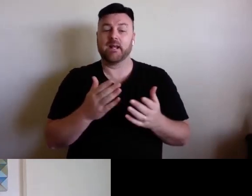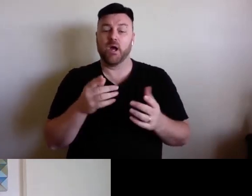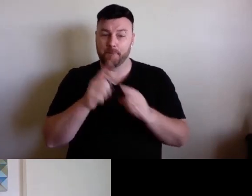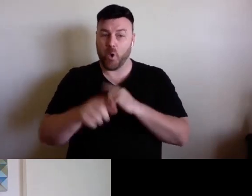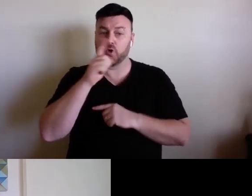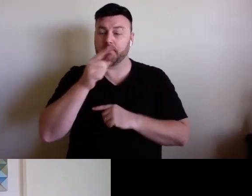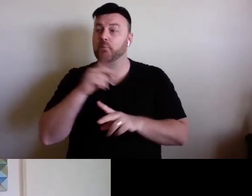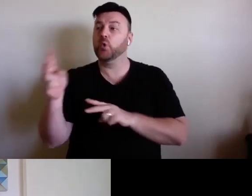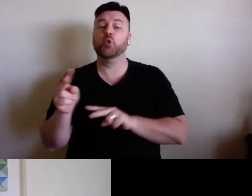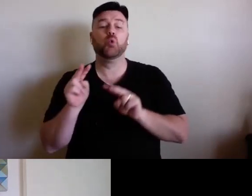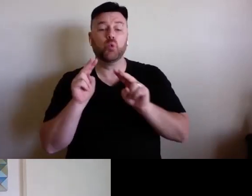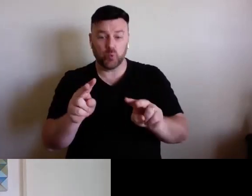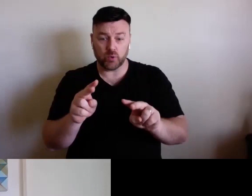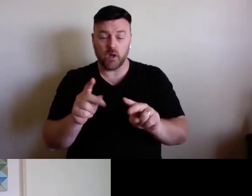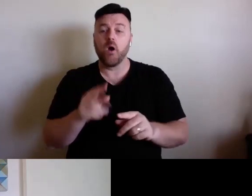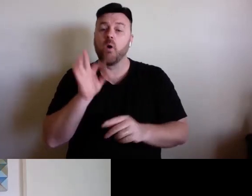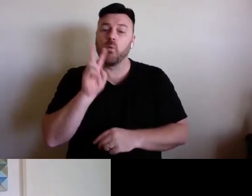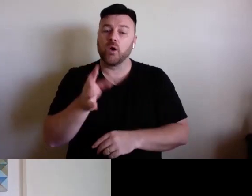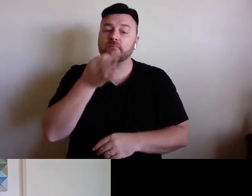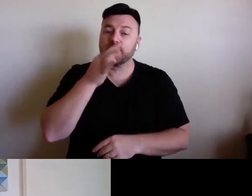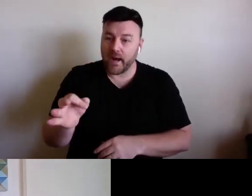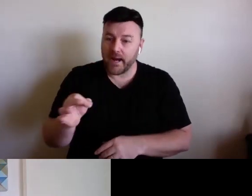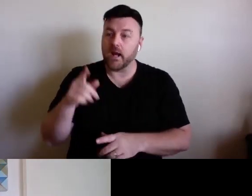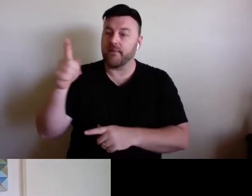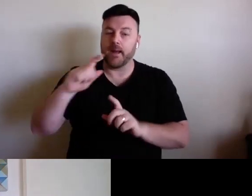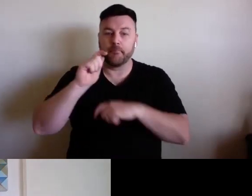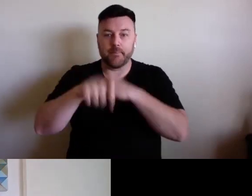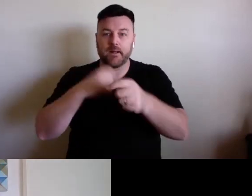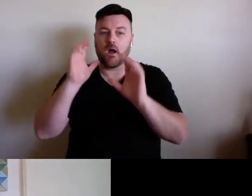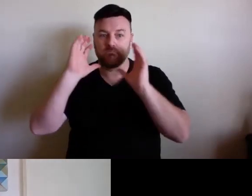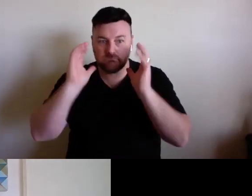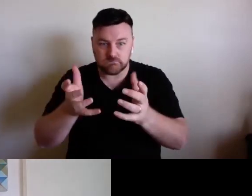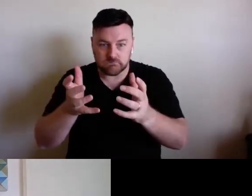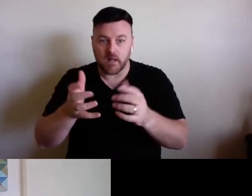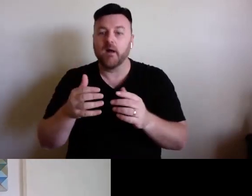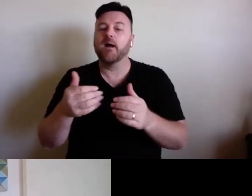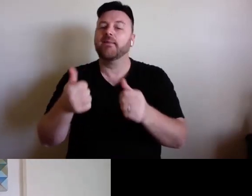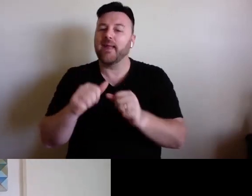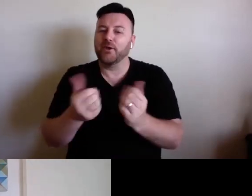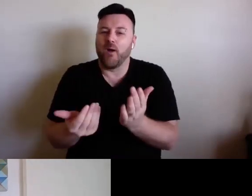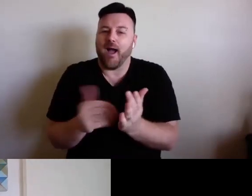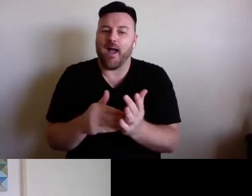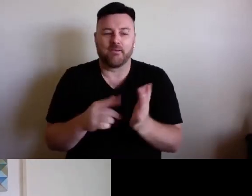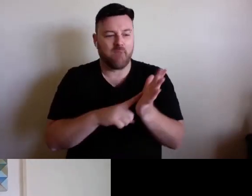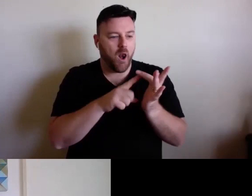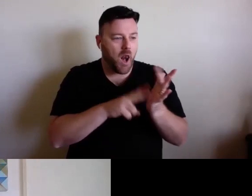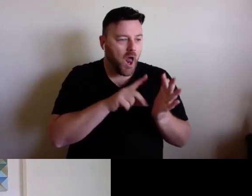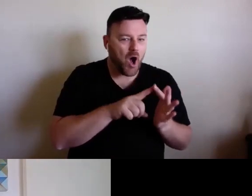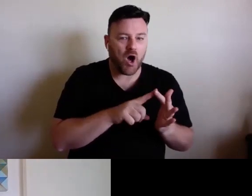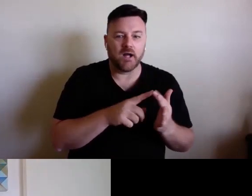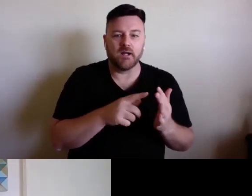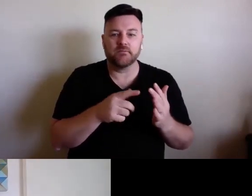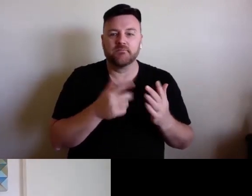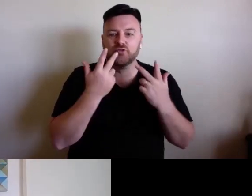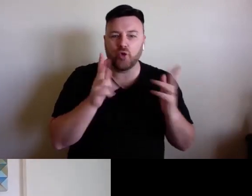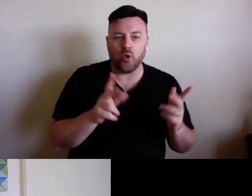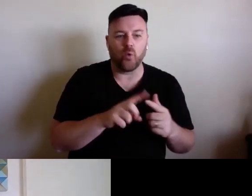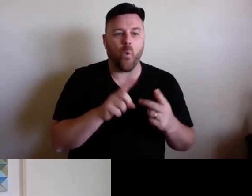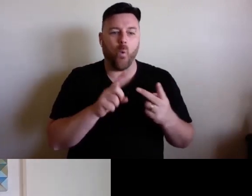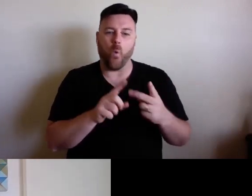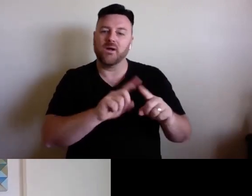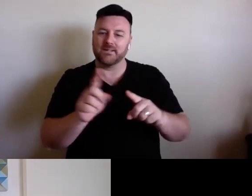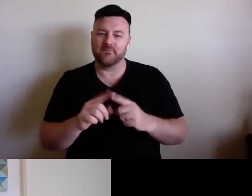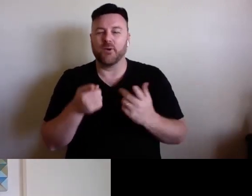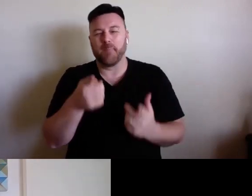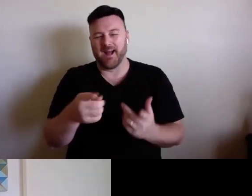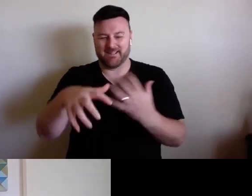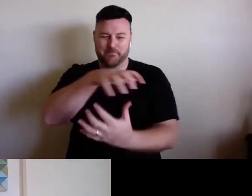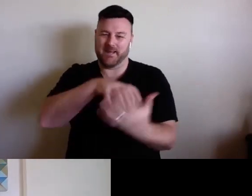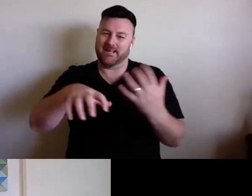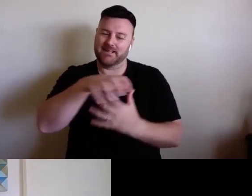shows or do deals with brands. But it's quite a complicated mix. It is